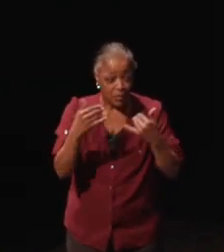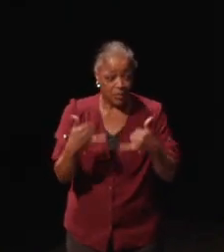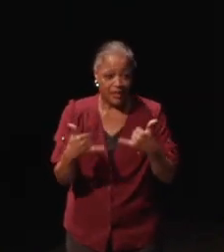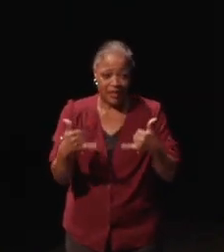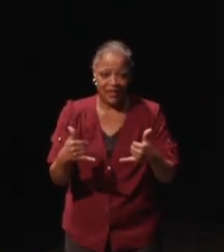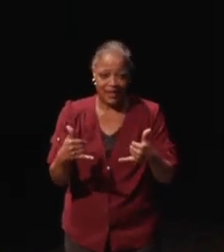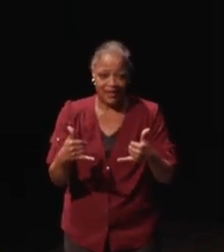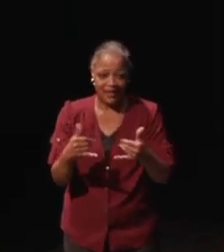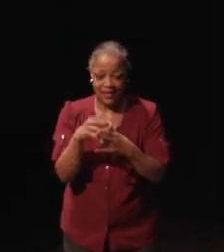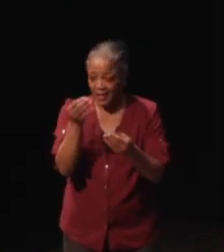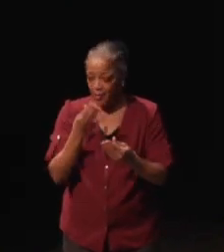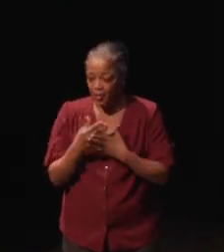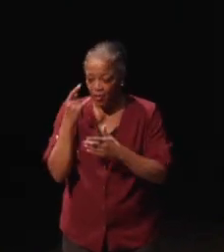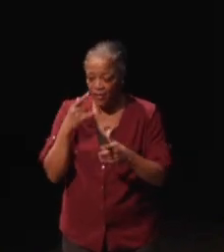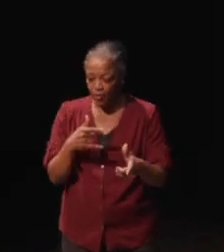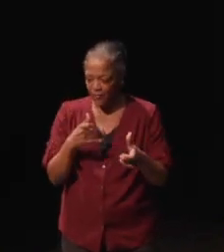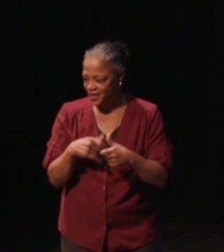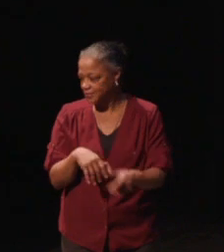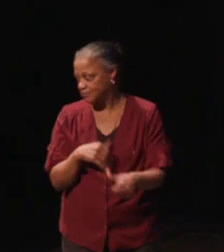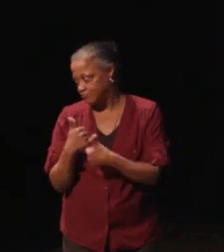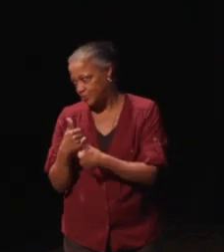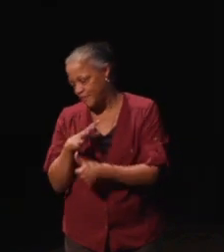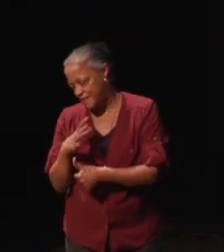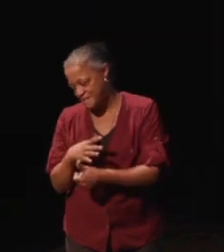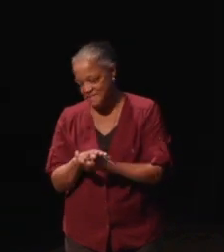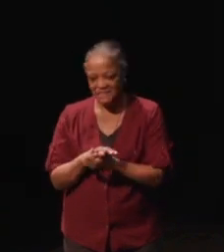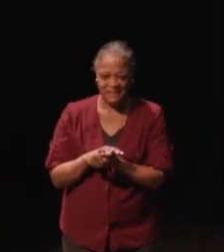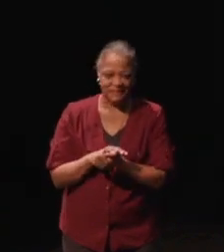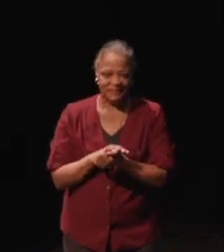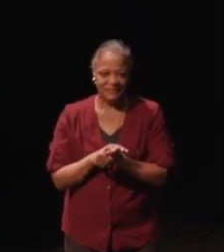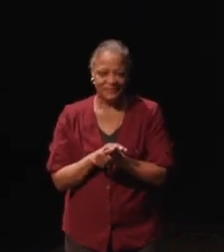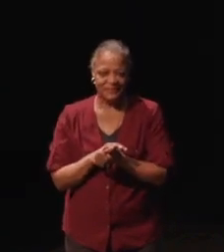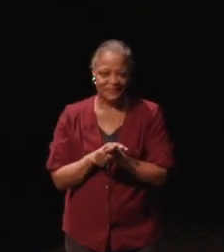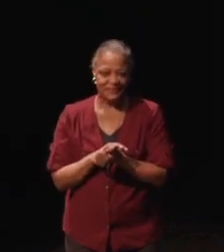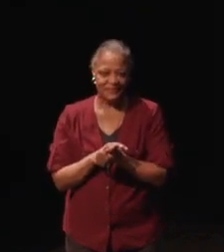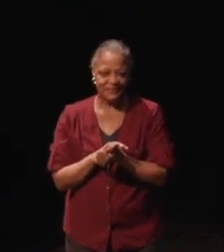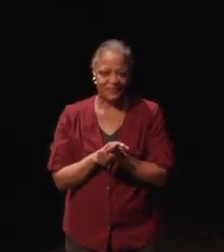And let me know if I'm too fast. Alright.